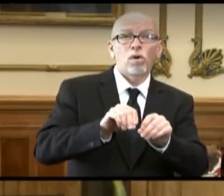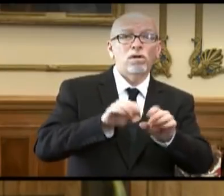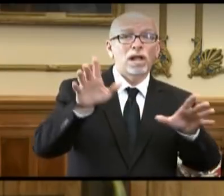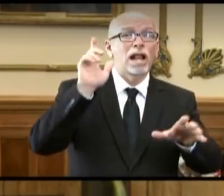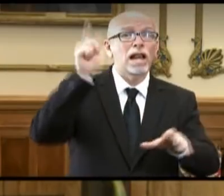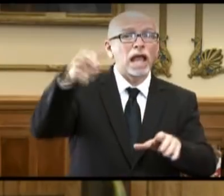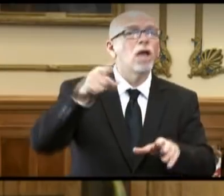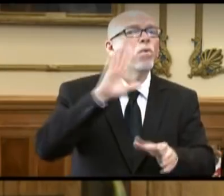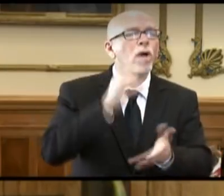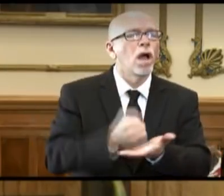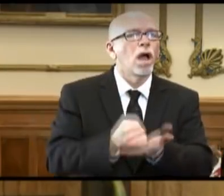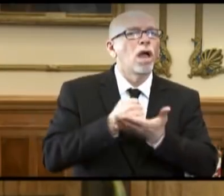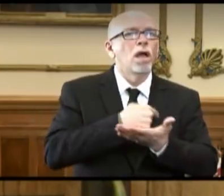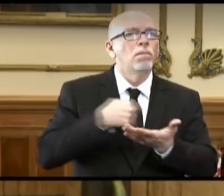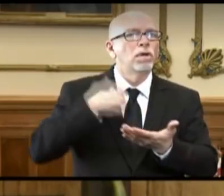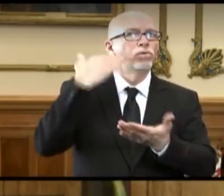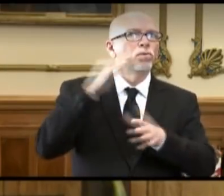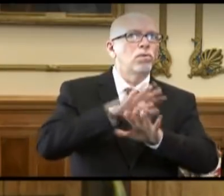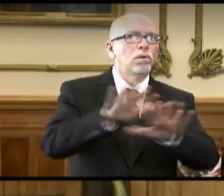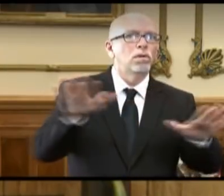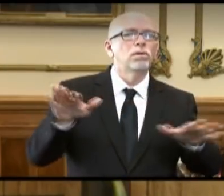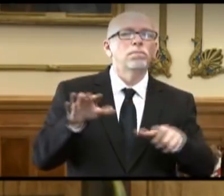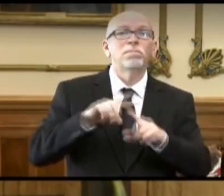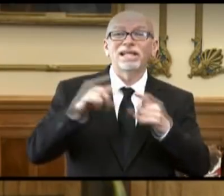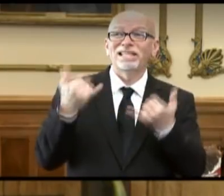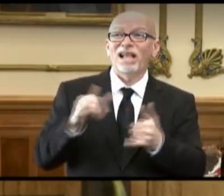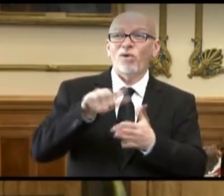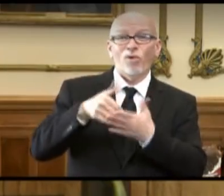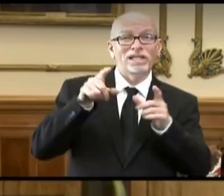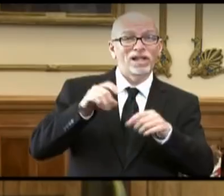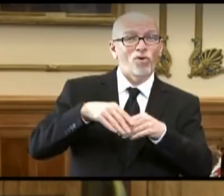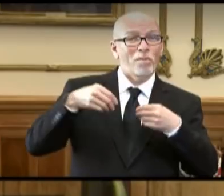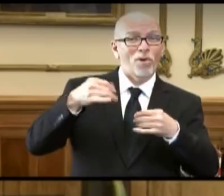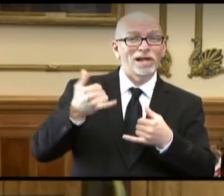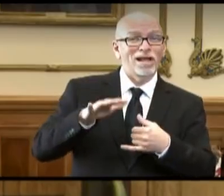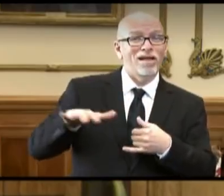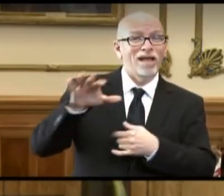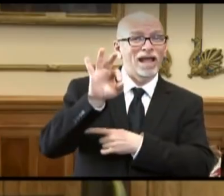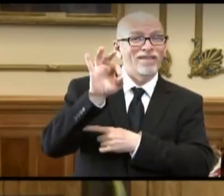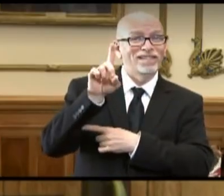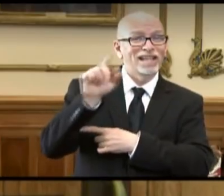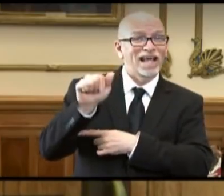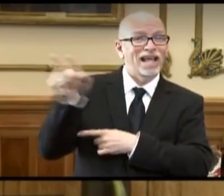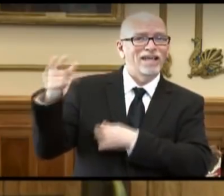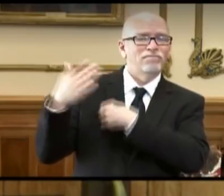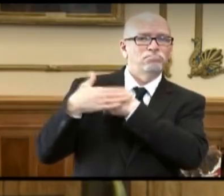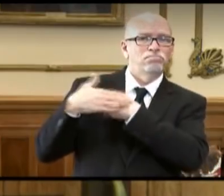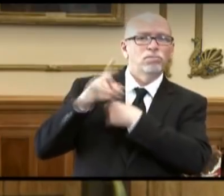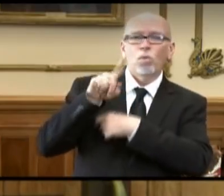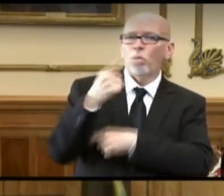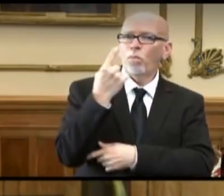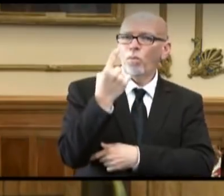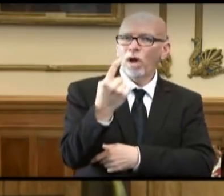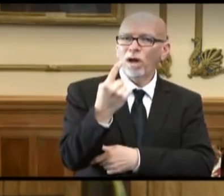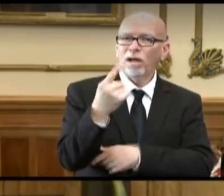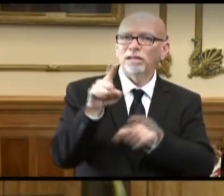DISEASE. THAT TESTING, WHEN IT IS OUT AND